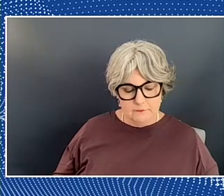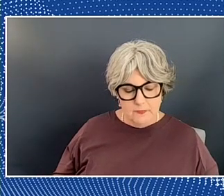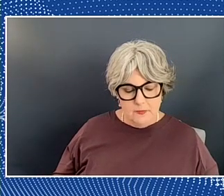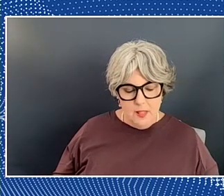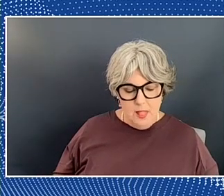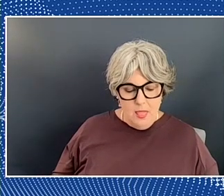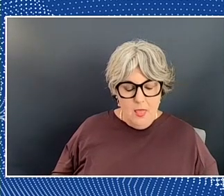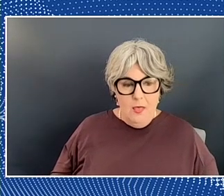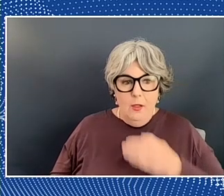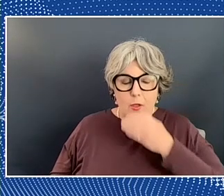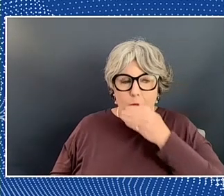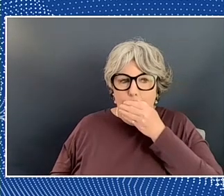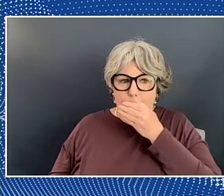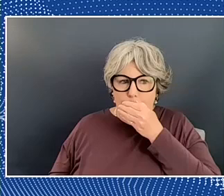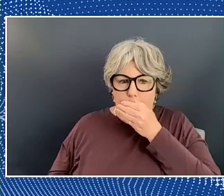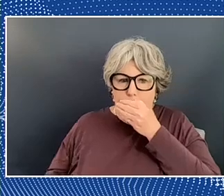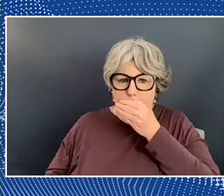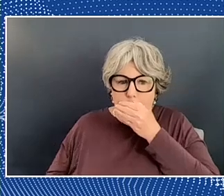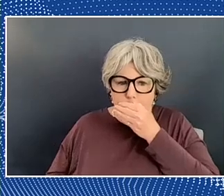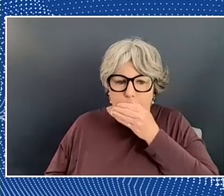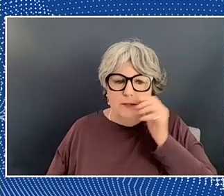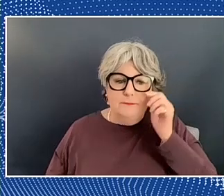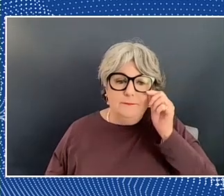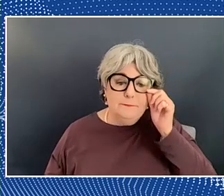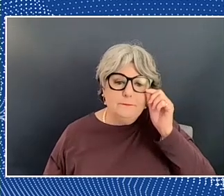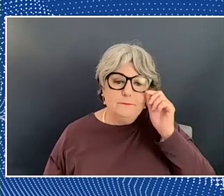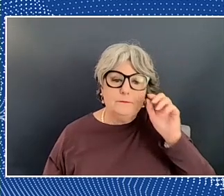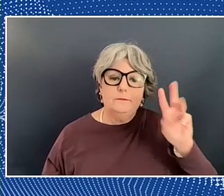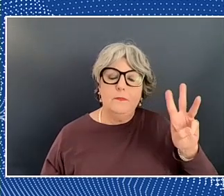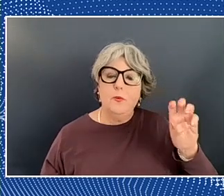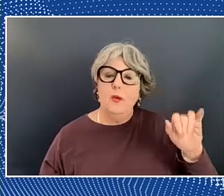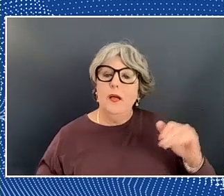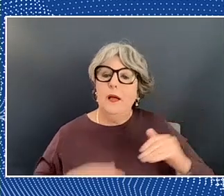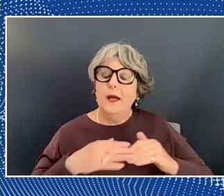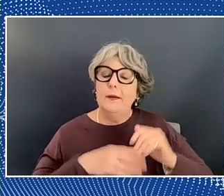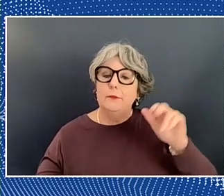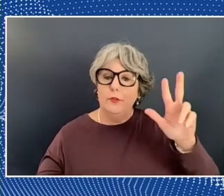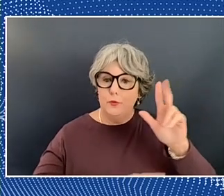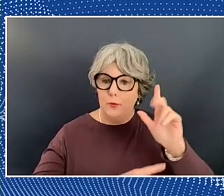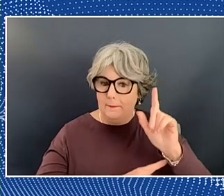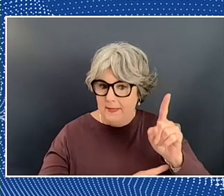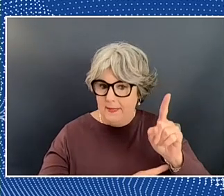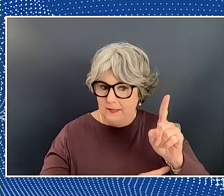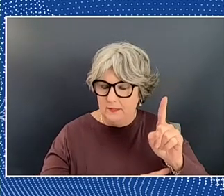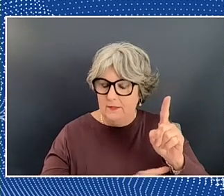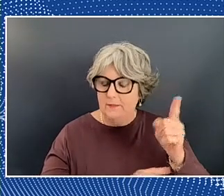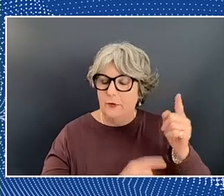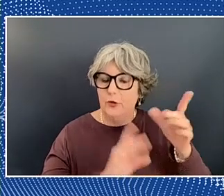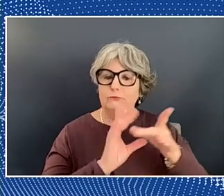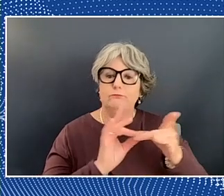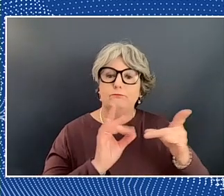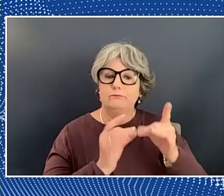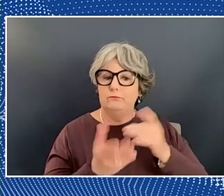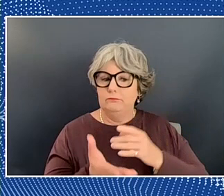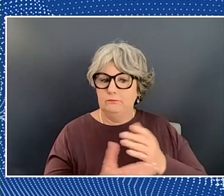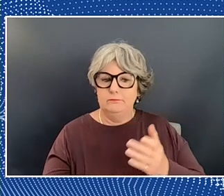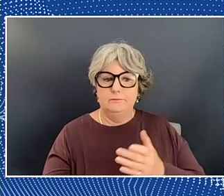Yes, I can. Alright, Wesley, you have up to three minutes for your public commentary. Please feel free to begin.